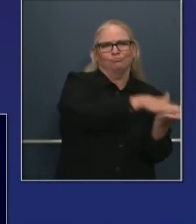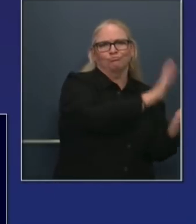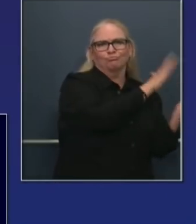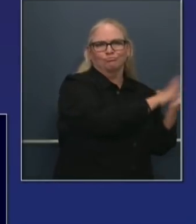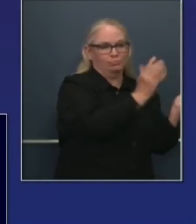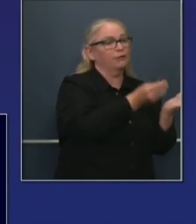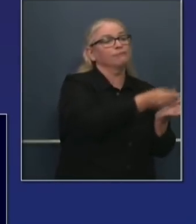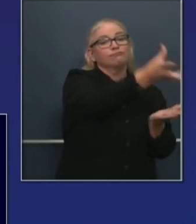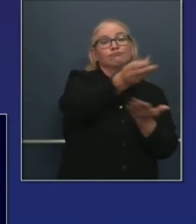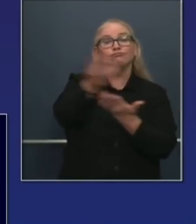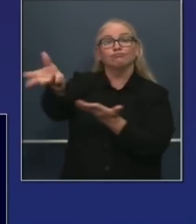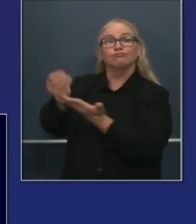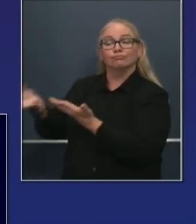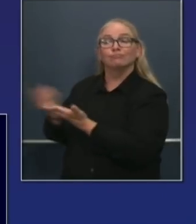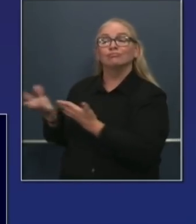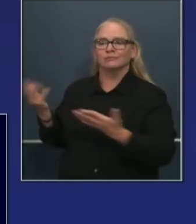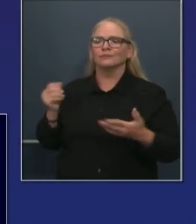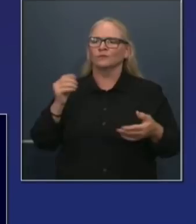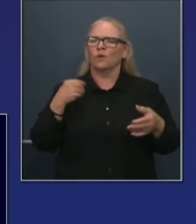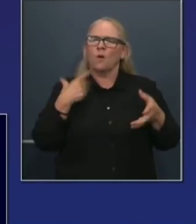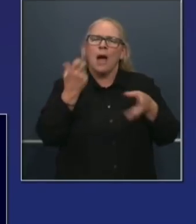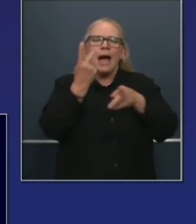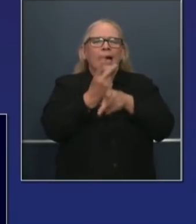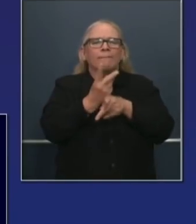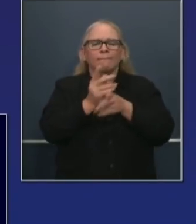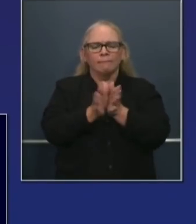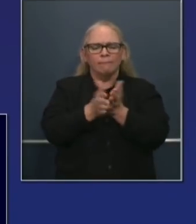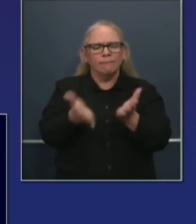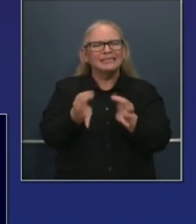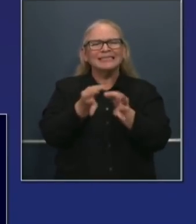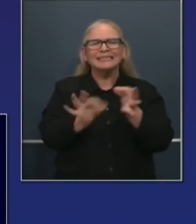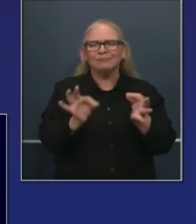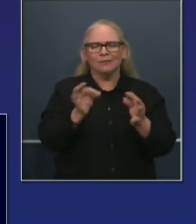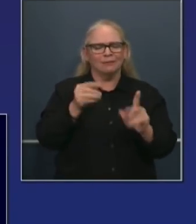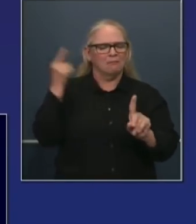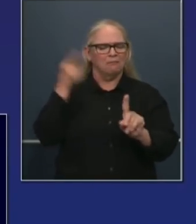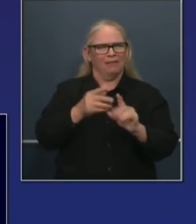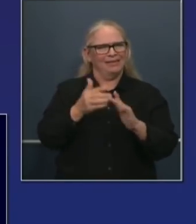WITH THE GUIDANCE AND THEY ALSO MADE A POINT THEY AGREE WITH AND NOW WE'RE SOCIALIZING WITH